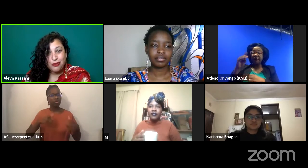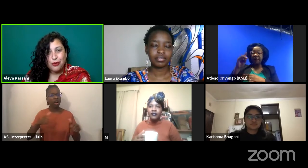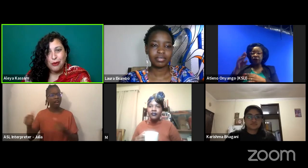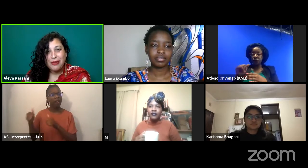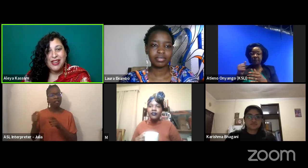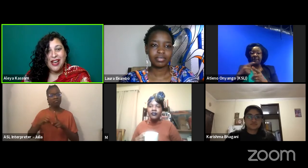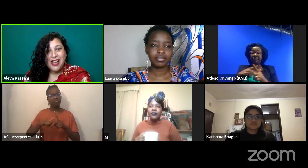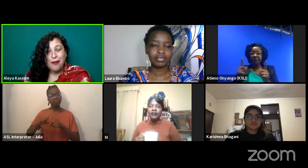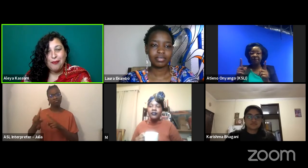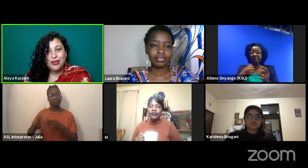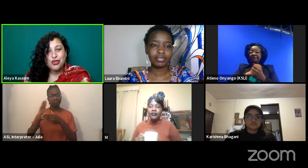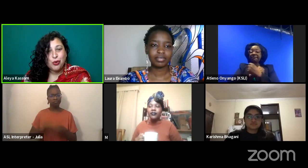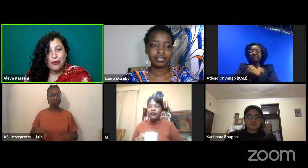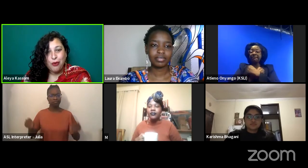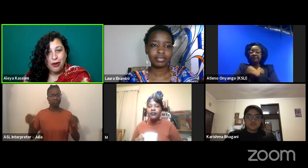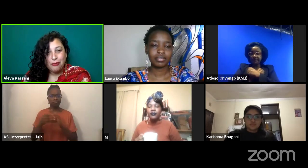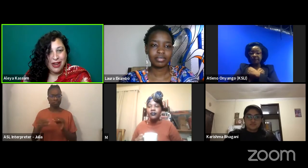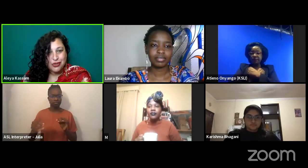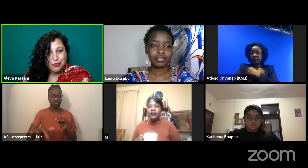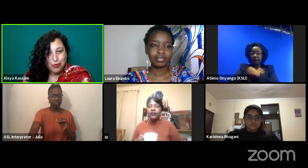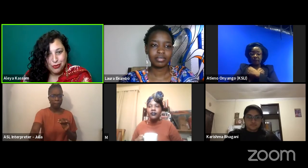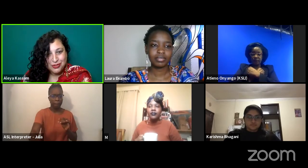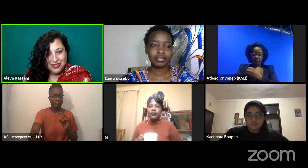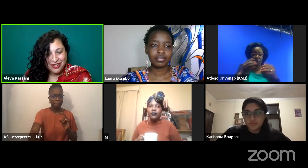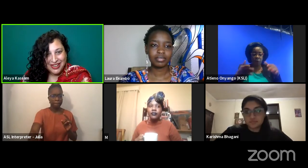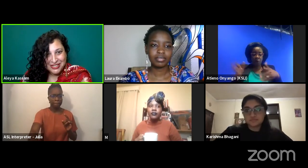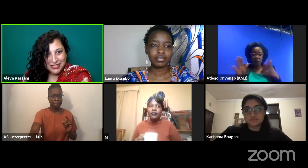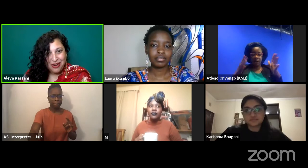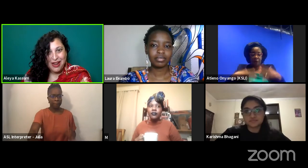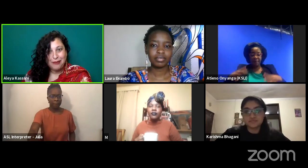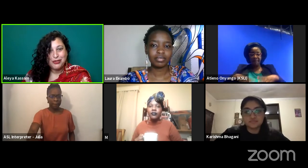So from short form, flash pros on Instagram